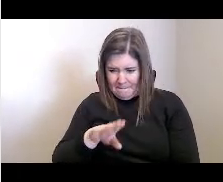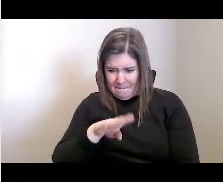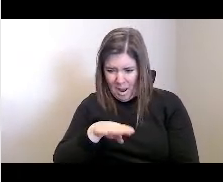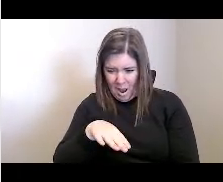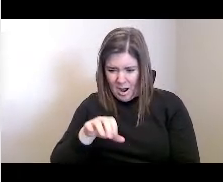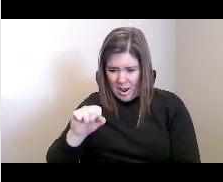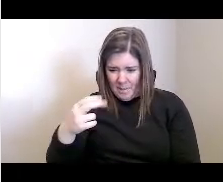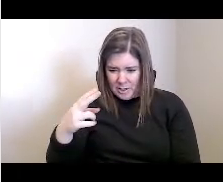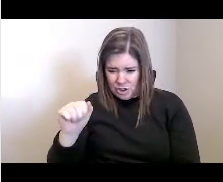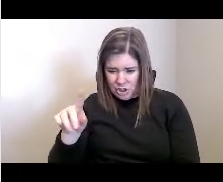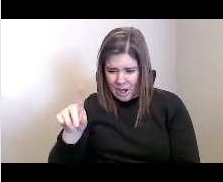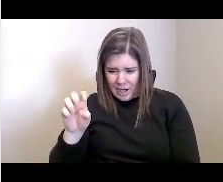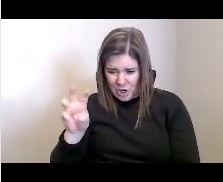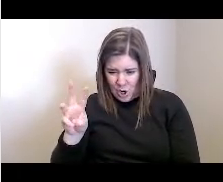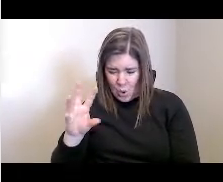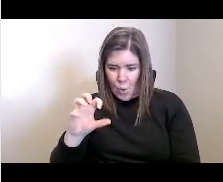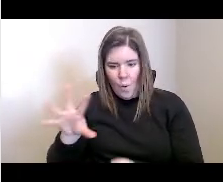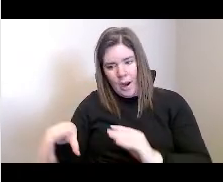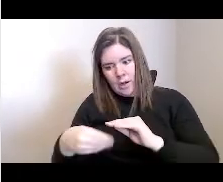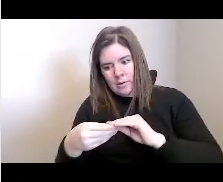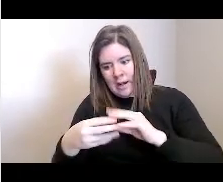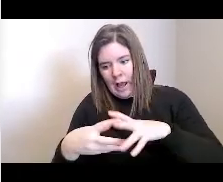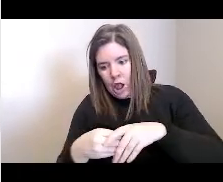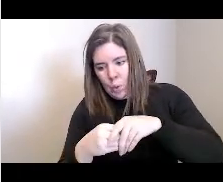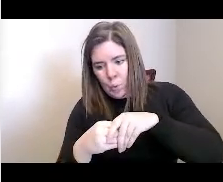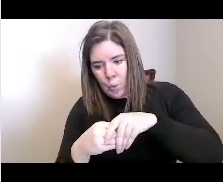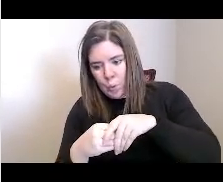Each one of these shadows is also a separate image.